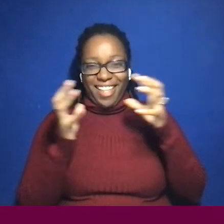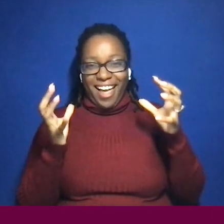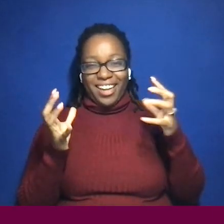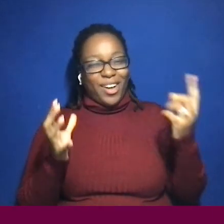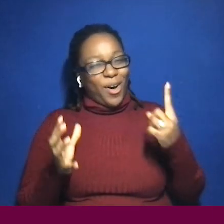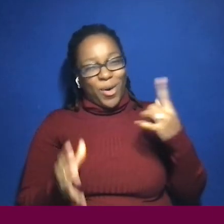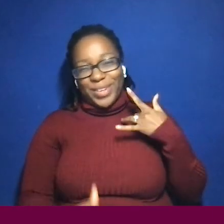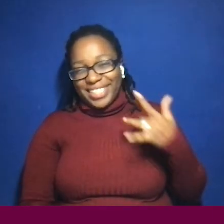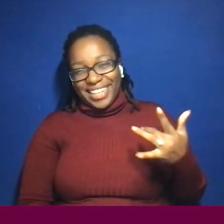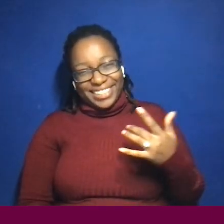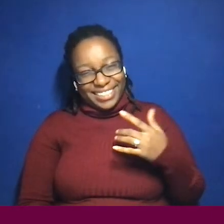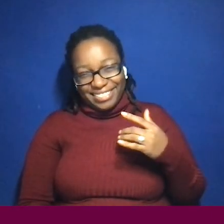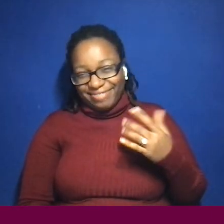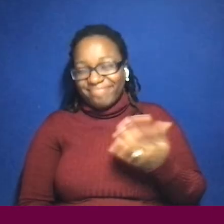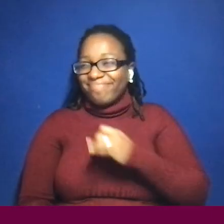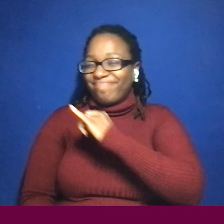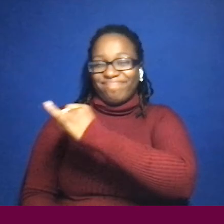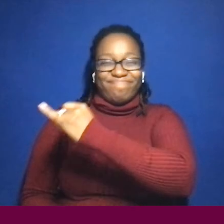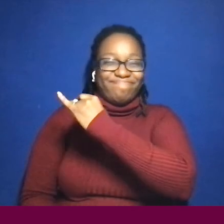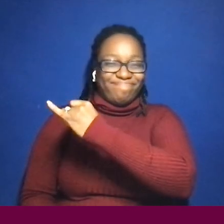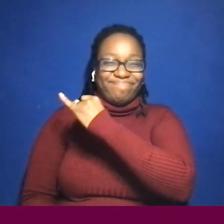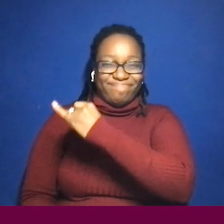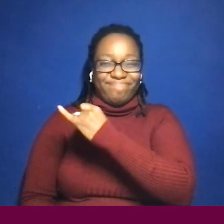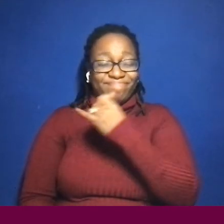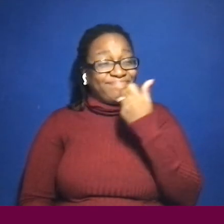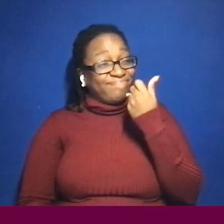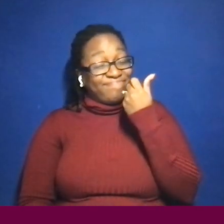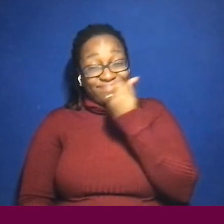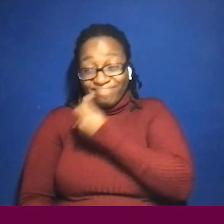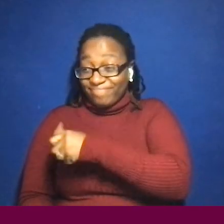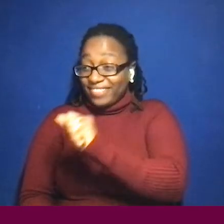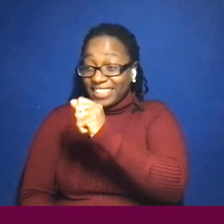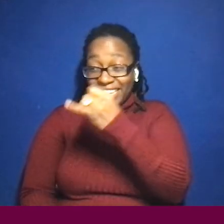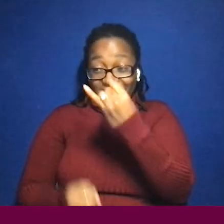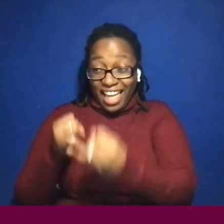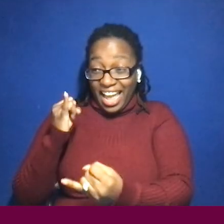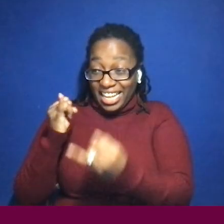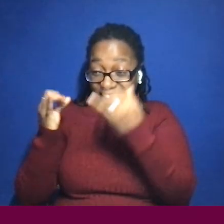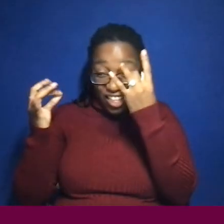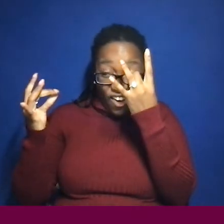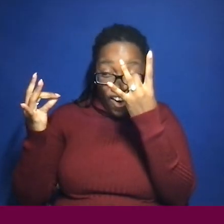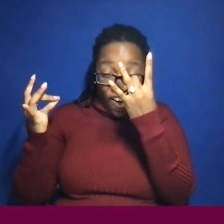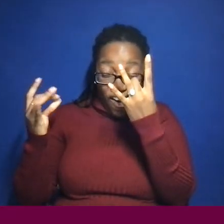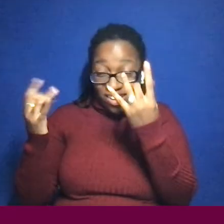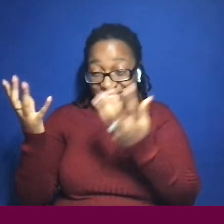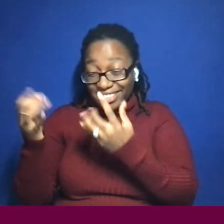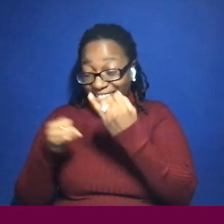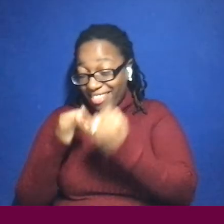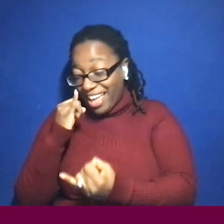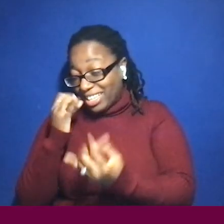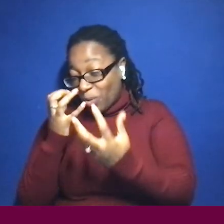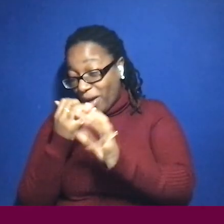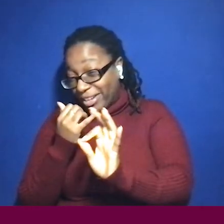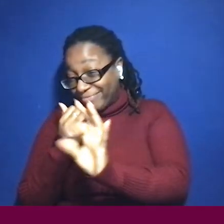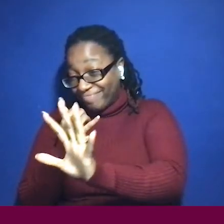Yes, me too. Me too. Any last thoughts or anything you want to put out there?